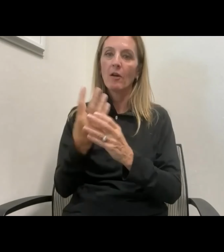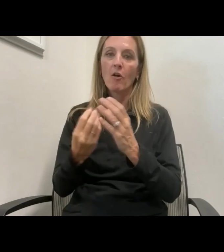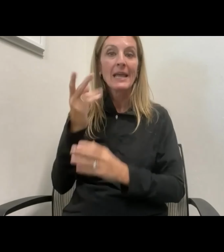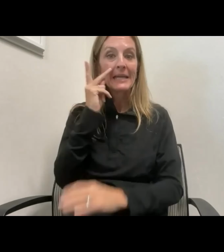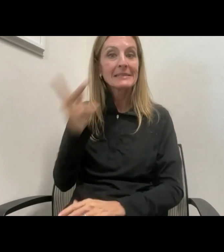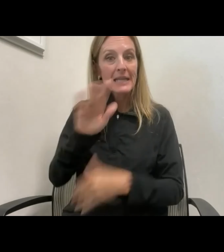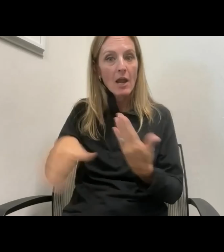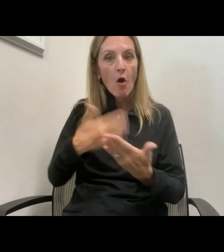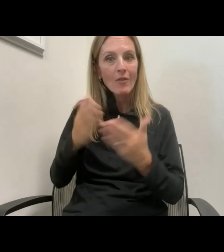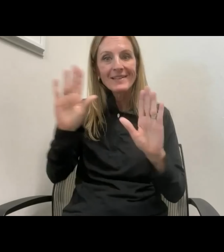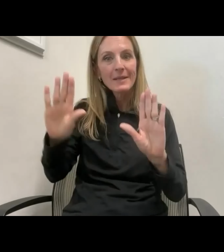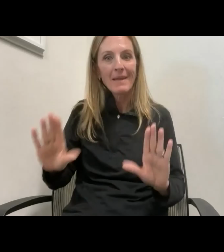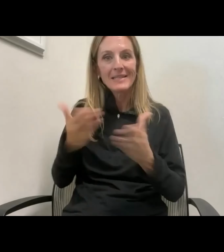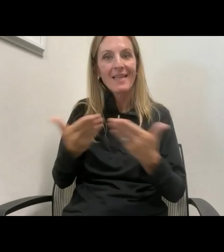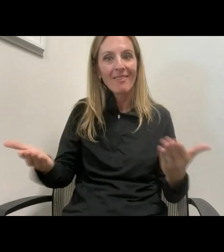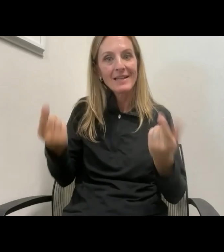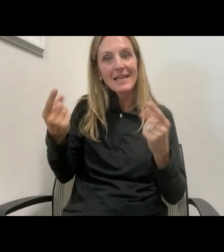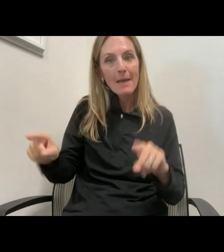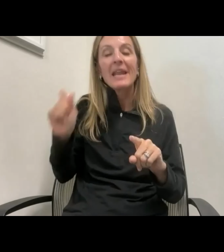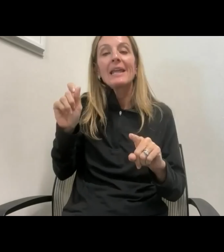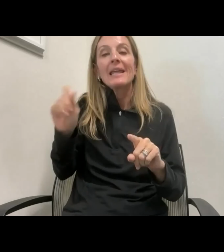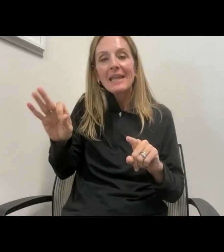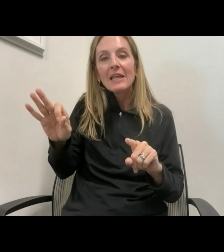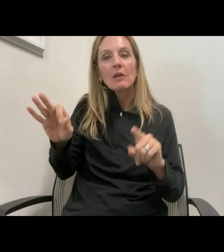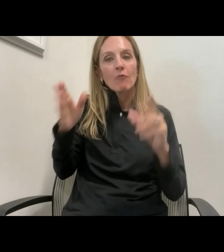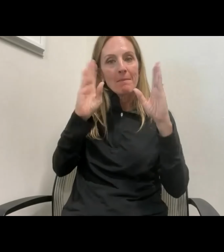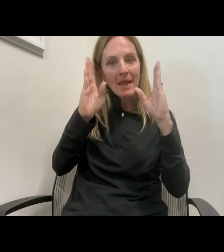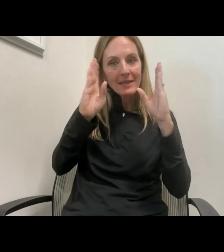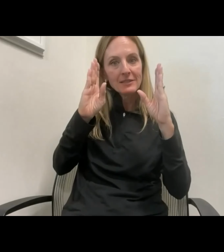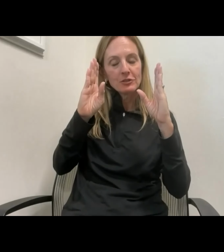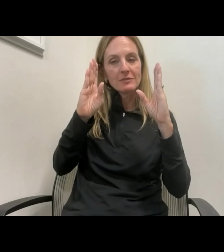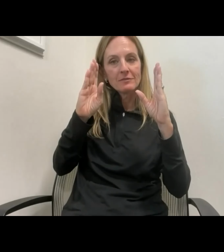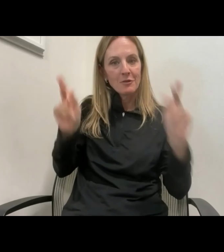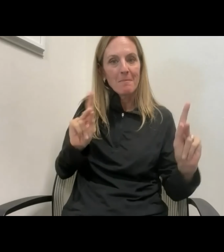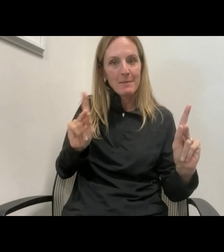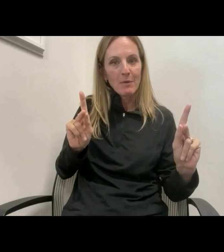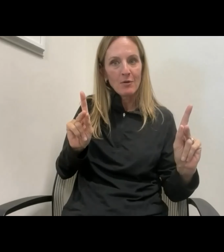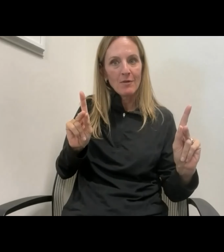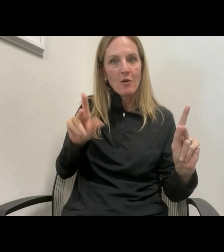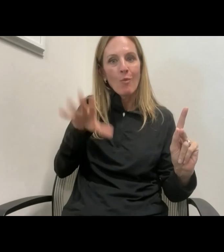that happened when we listen to our people hey. Yeah we find solutions, we find ways,